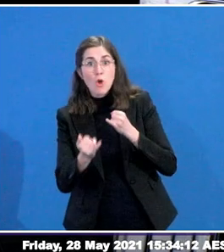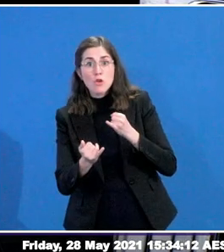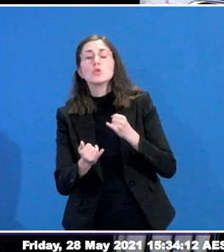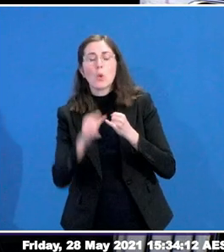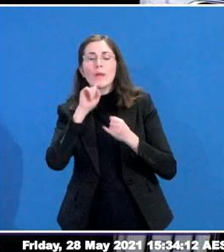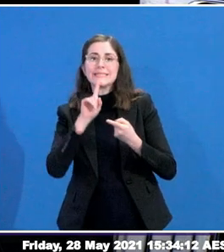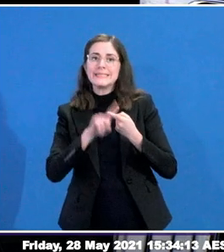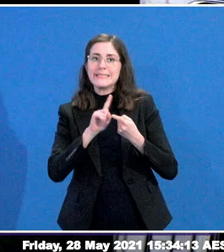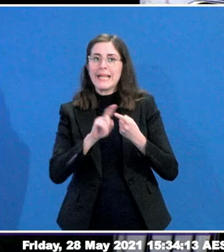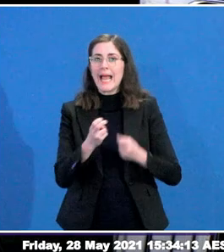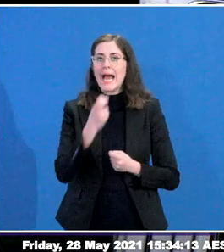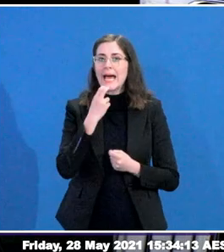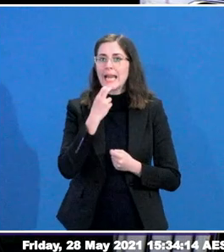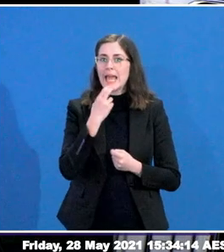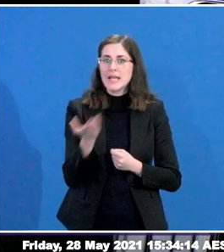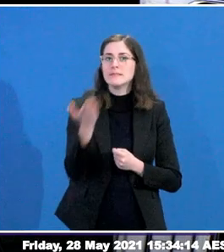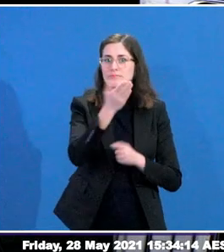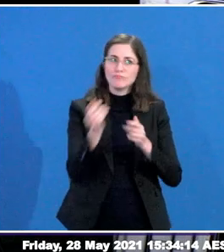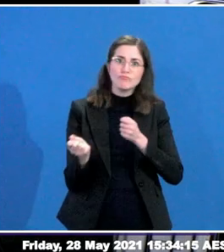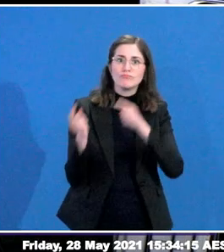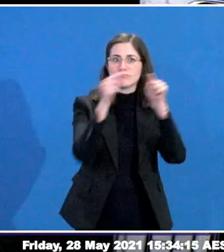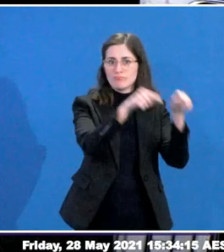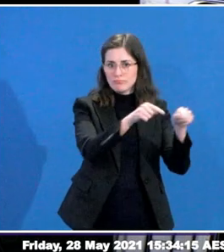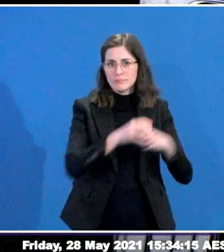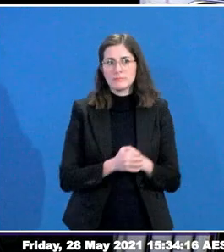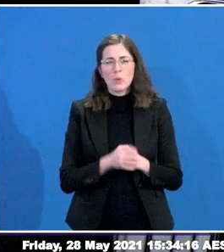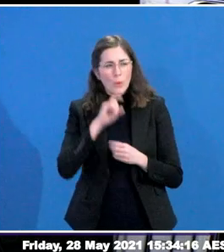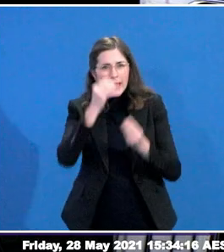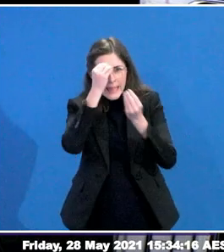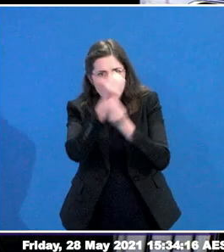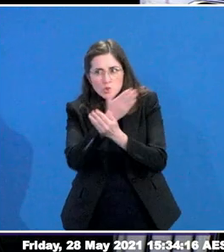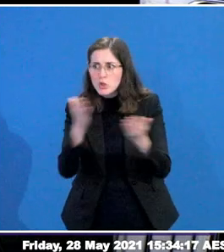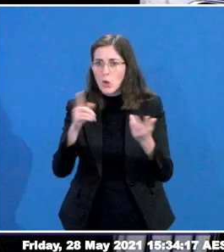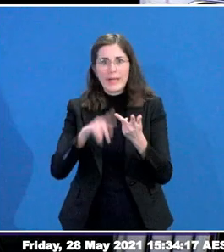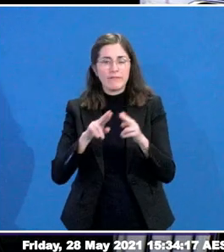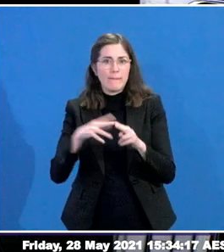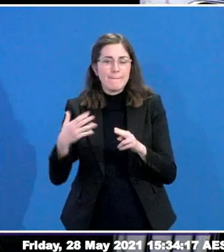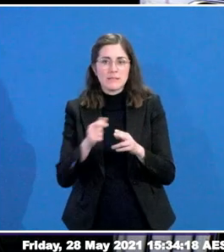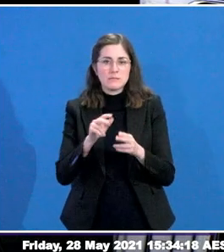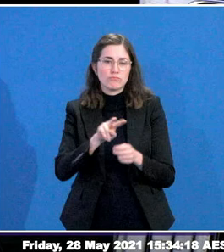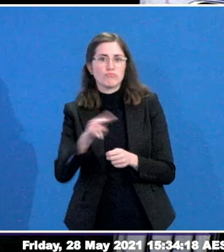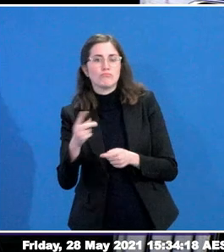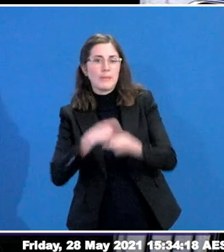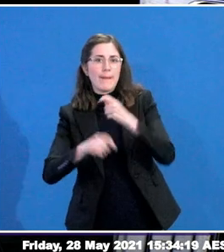will go ahead in one form or another. We shall keep people informed of developments as they unfold.